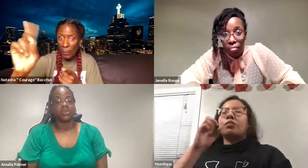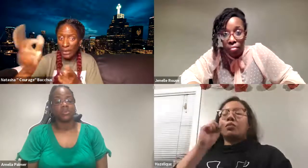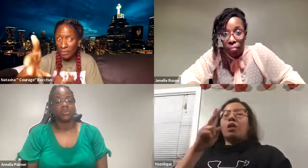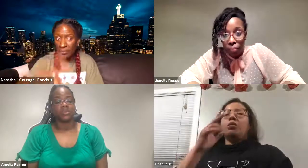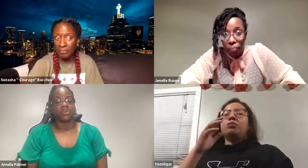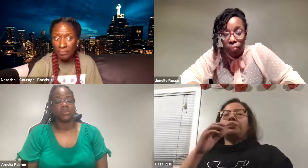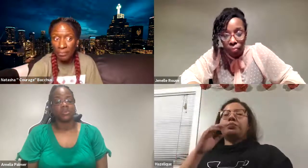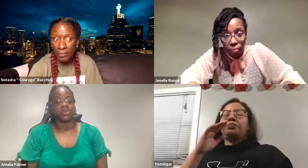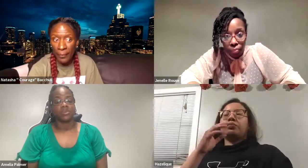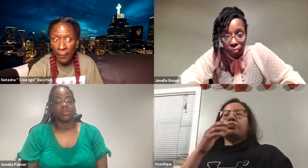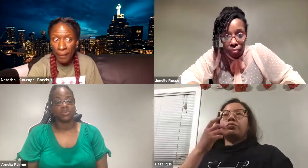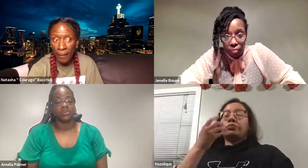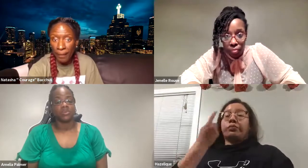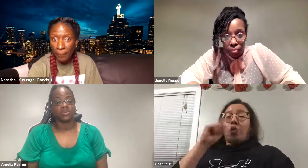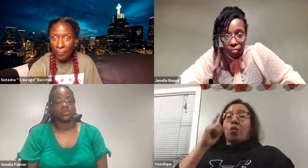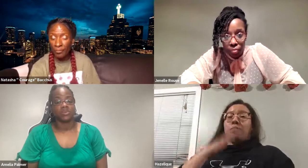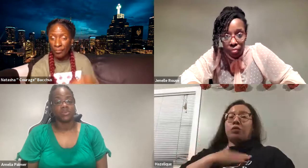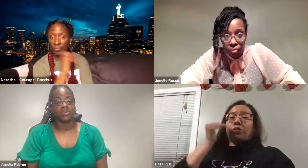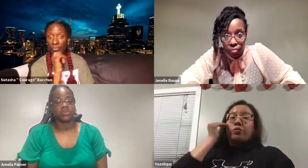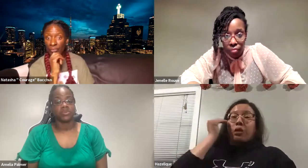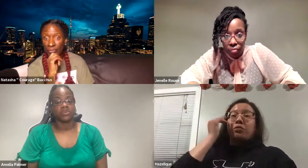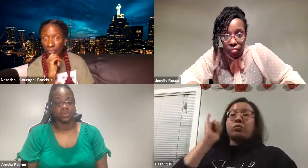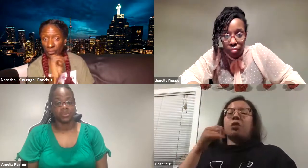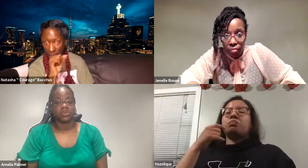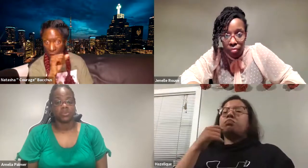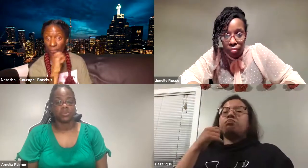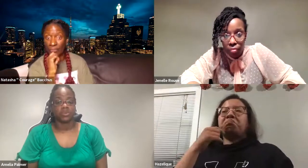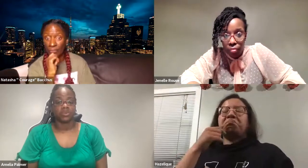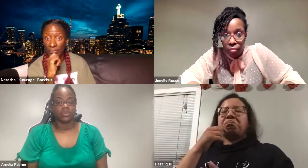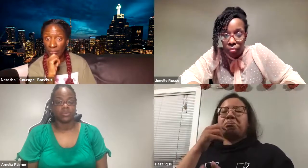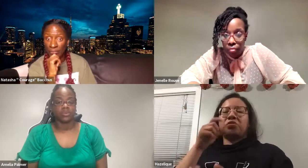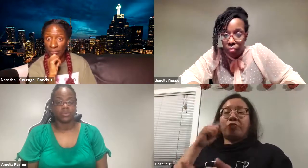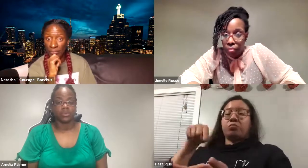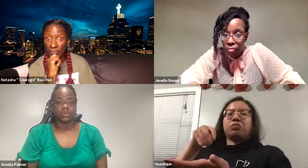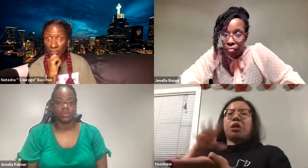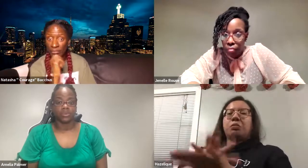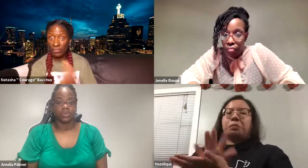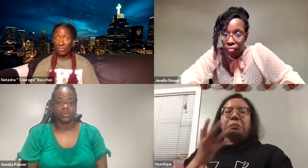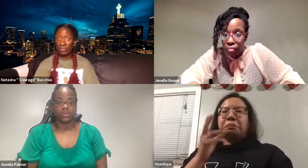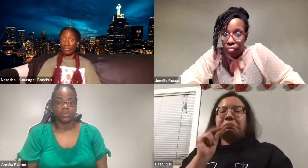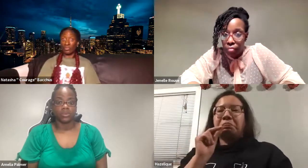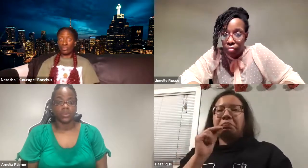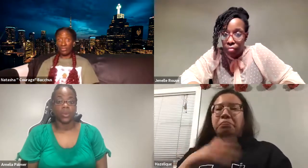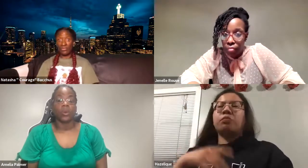time and indigenous sign languages - from my understanding there's no